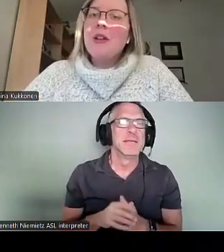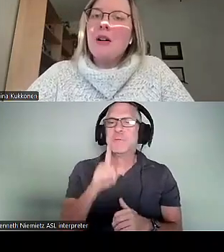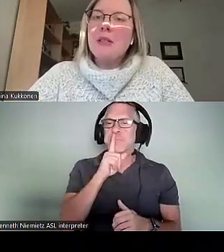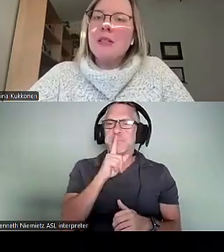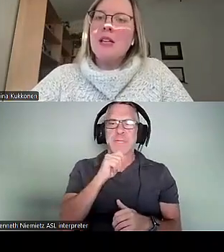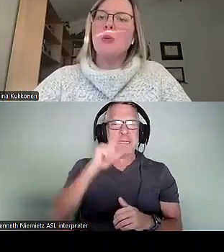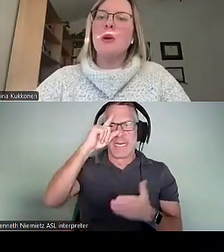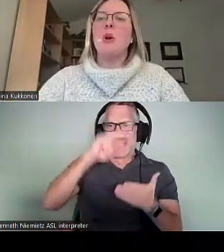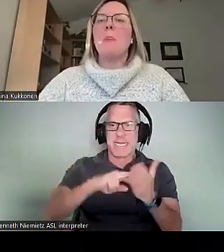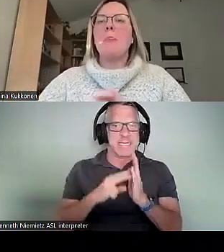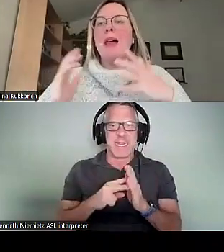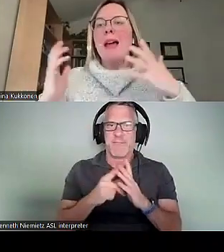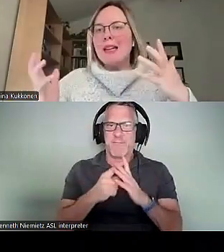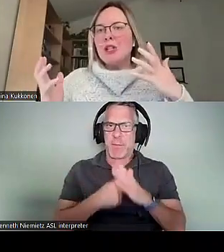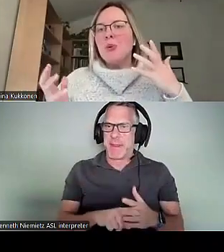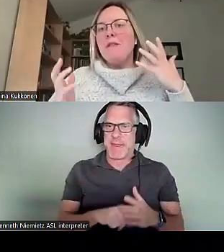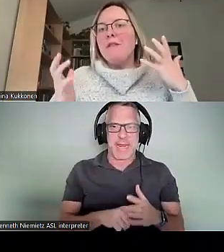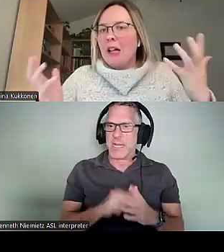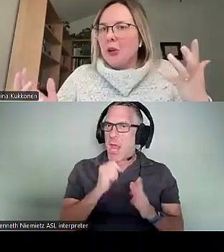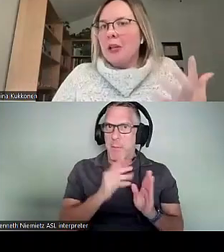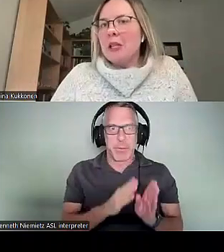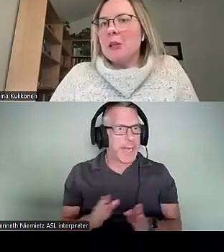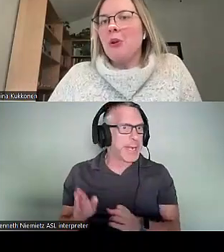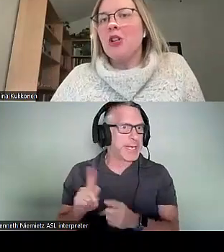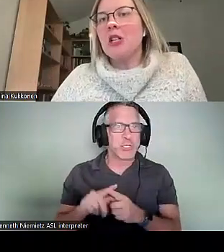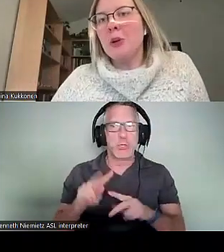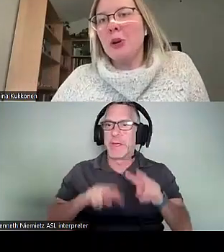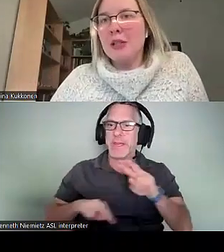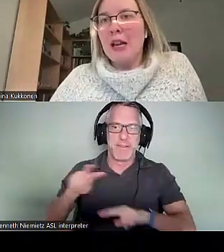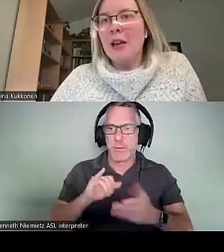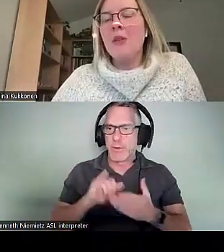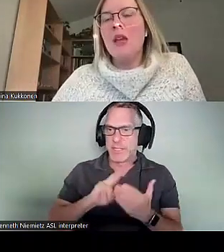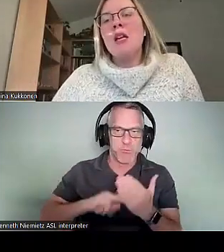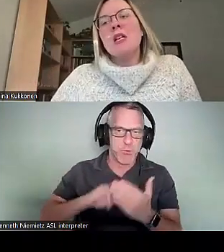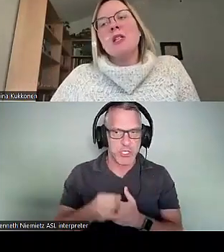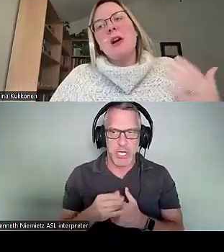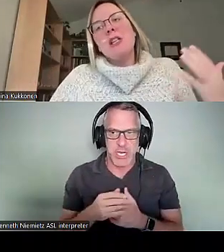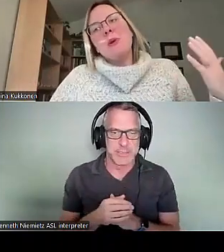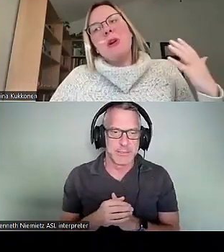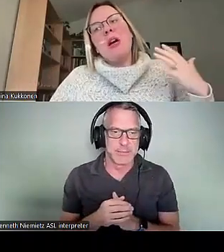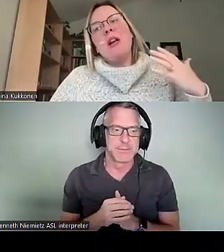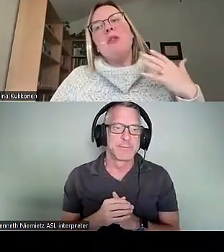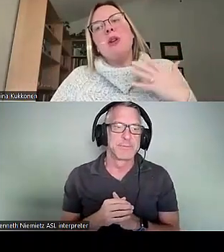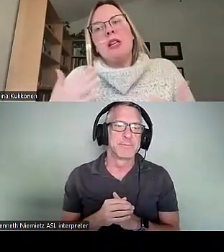from the outset. We weren't planning to evaluate this project per se. So as we were kind of looking